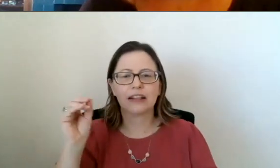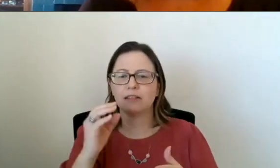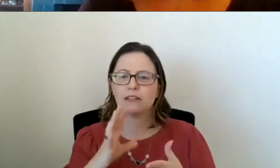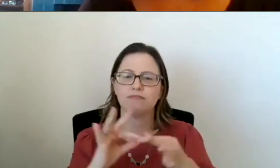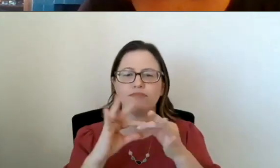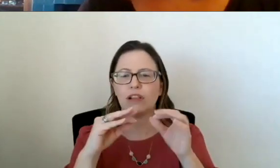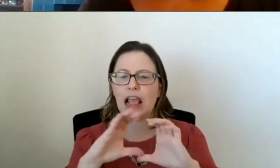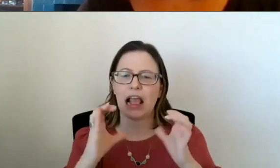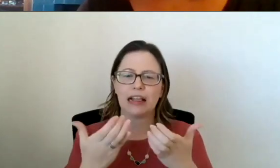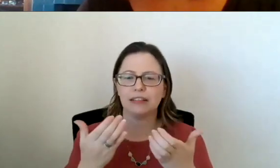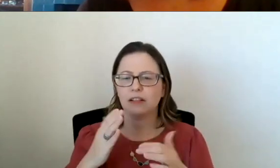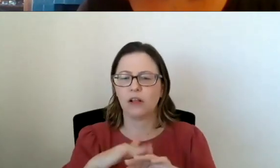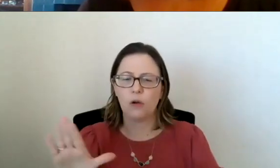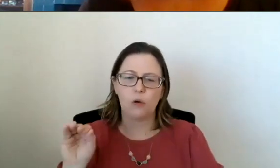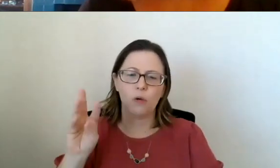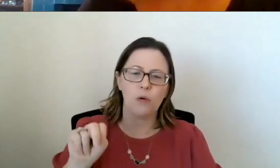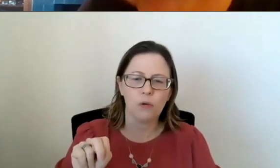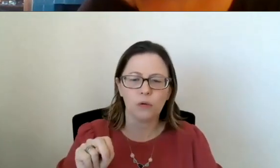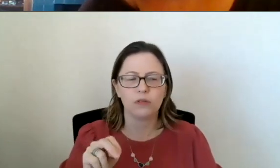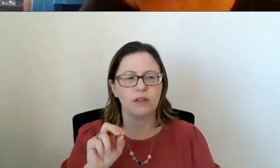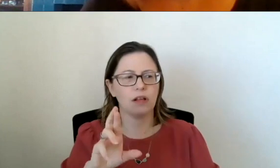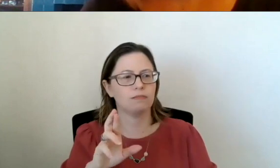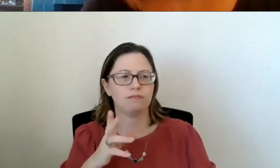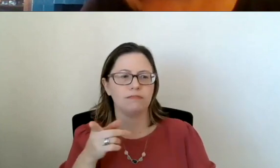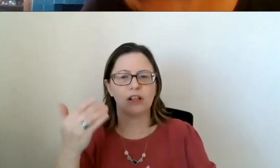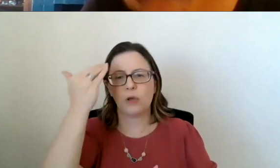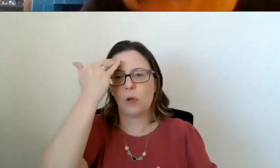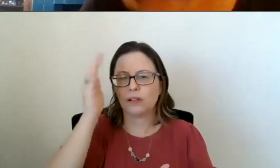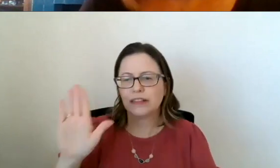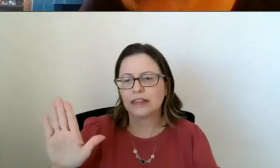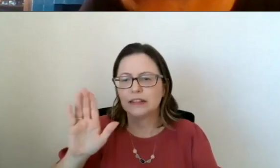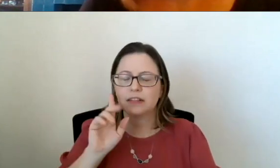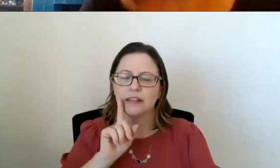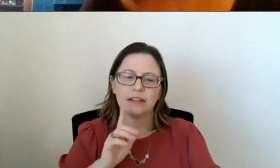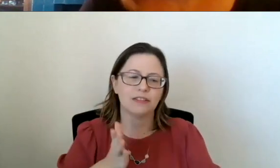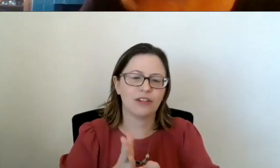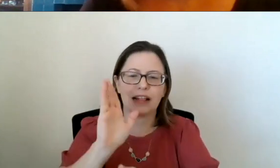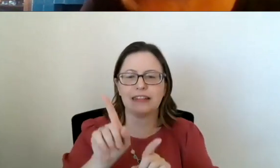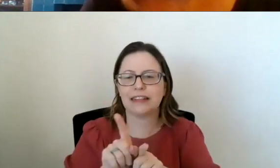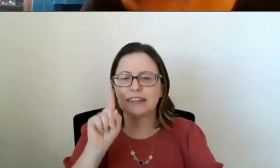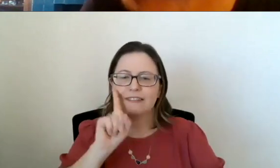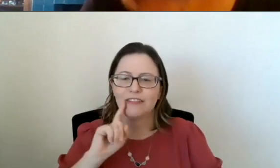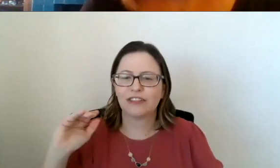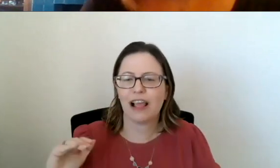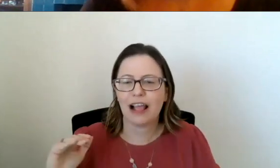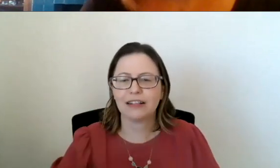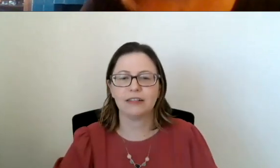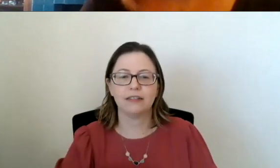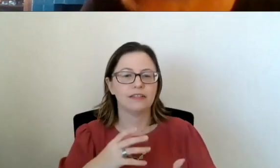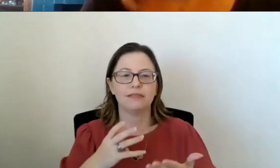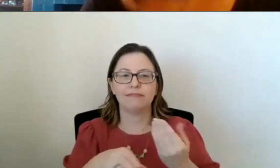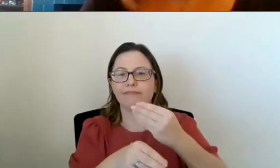their ability to engage in class on their own and know what their rights are as a deaf child.